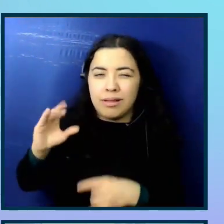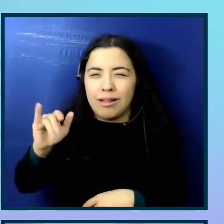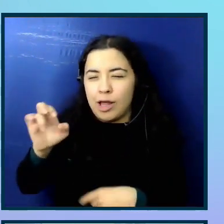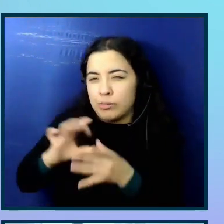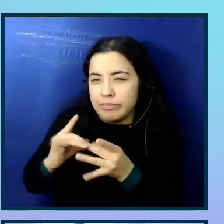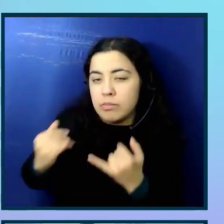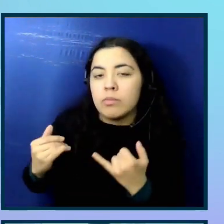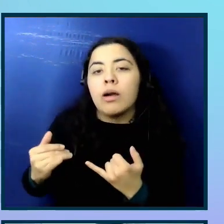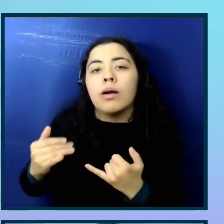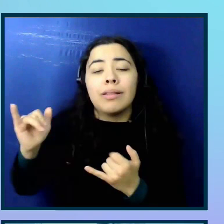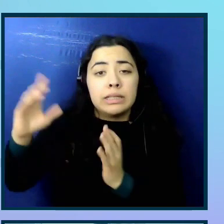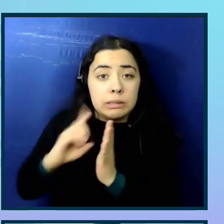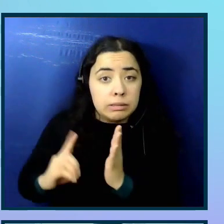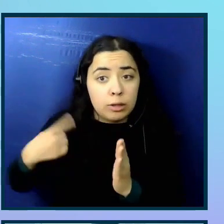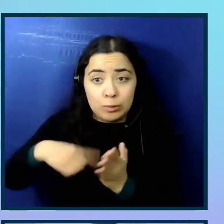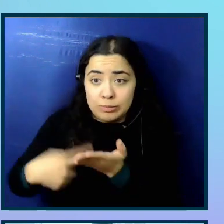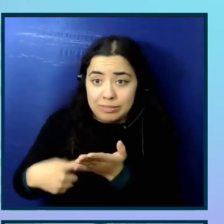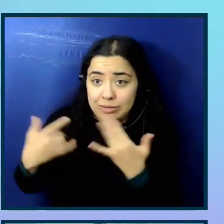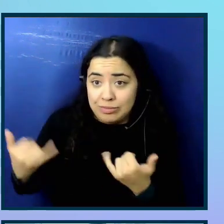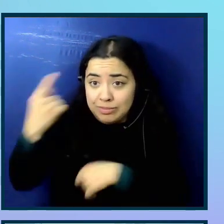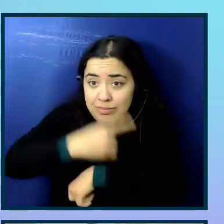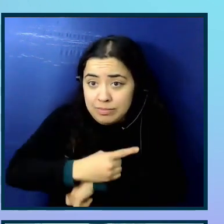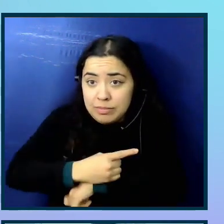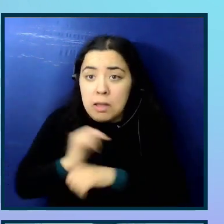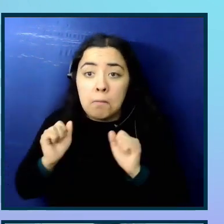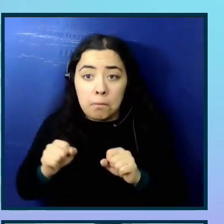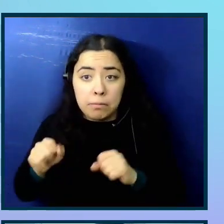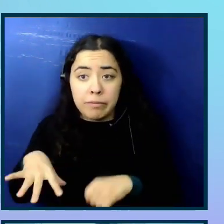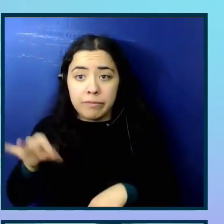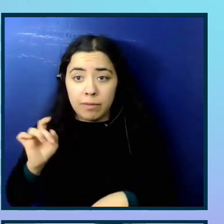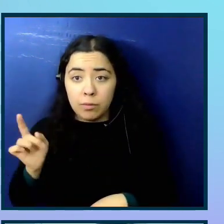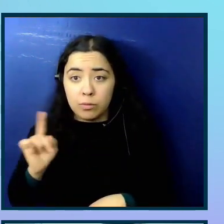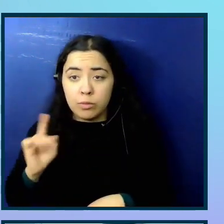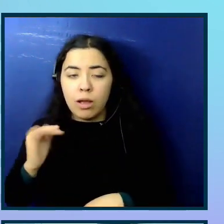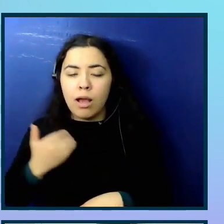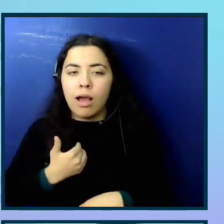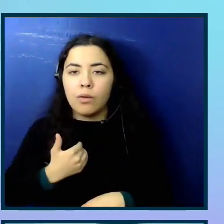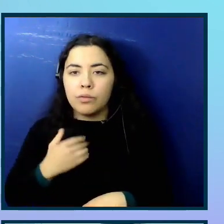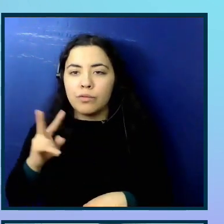that the designs that we're talking about today can be found on Verizon's app, the my Verizon app